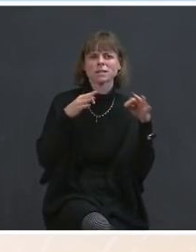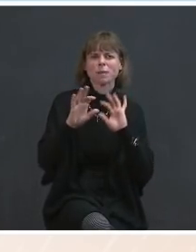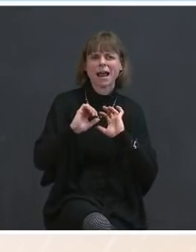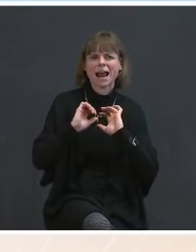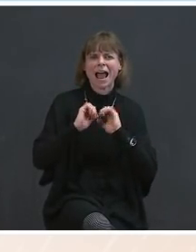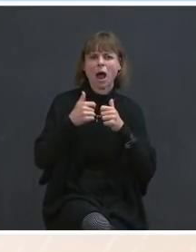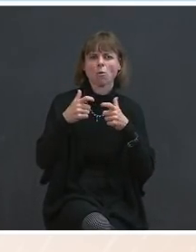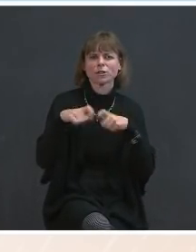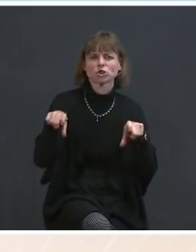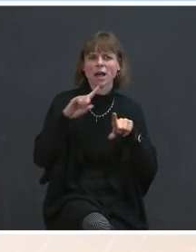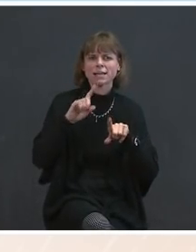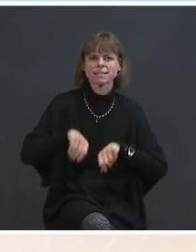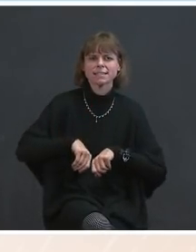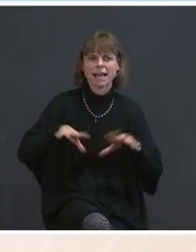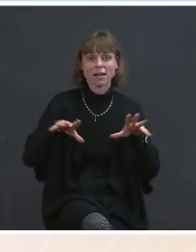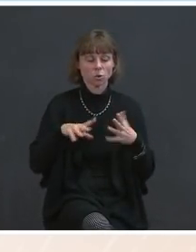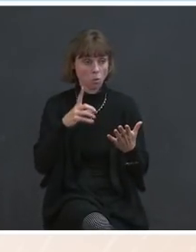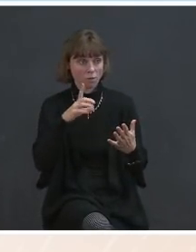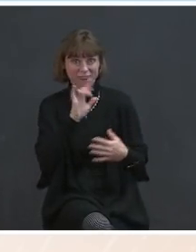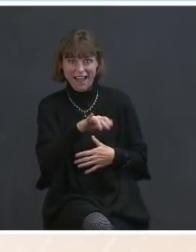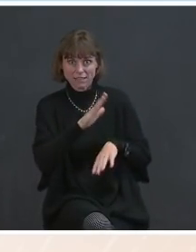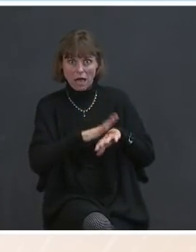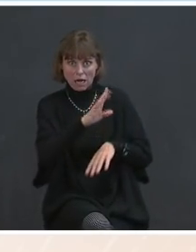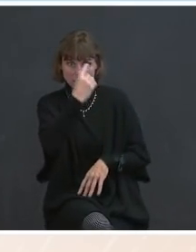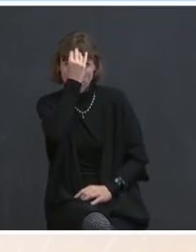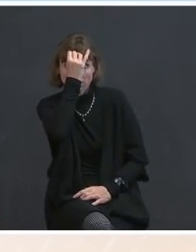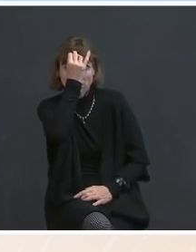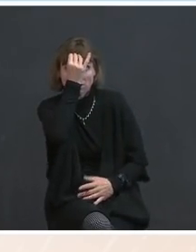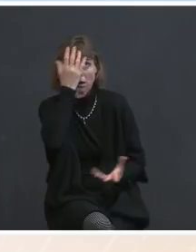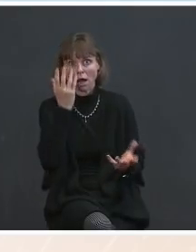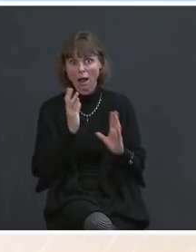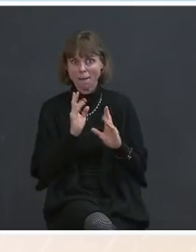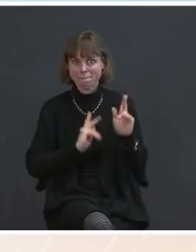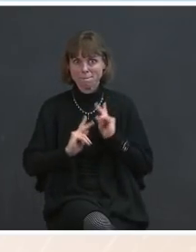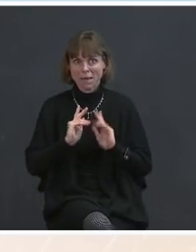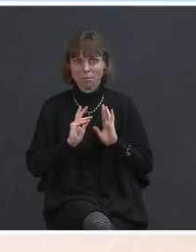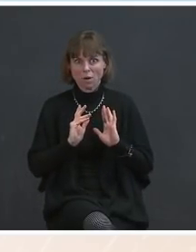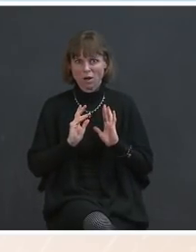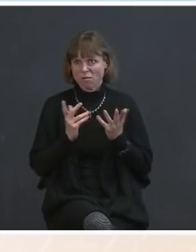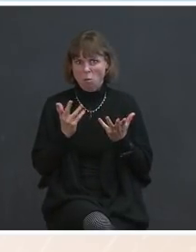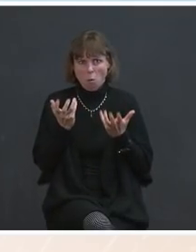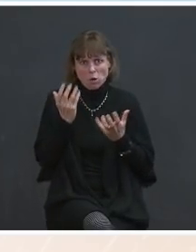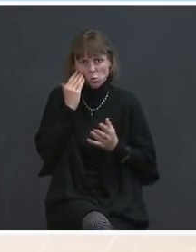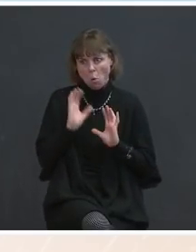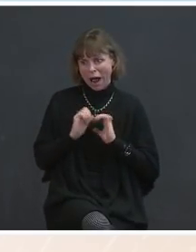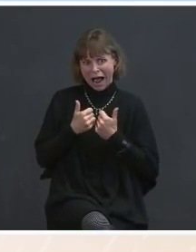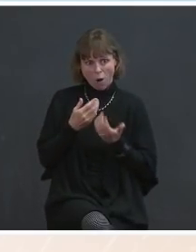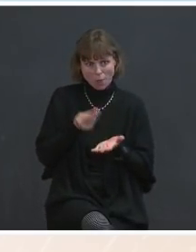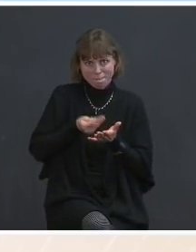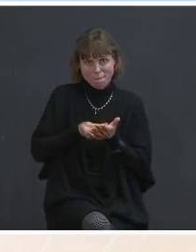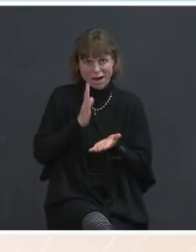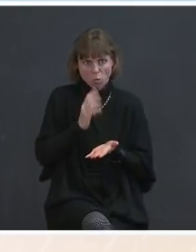So this is what's on his mind. Right? How do people know how this money will help their schools? You know, how do they know, you know,